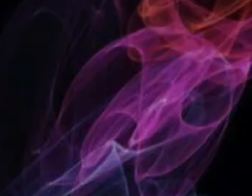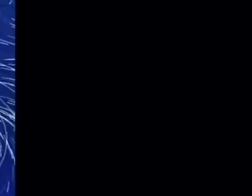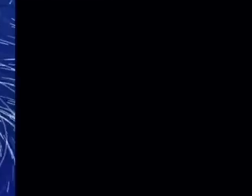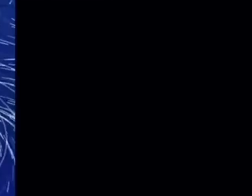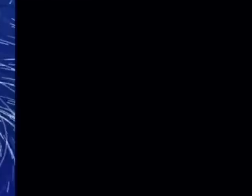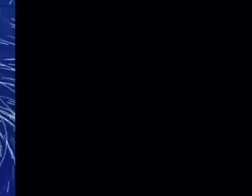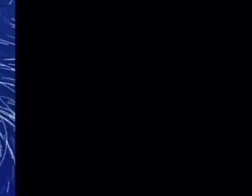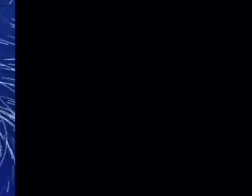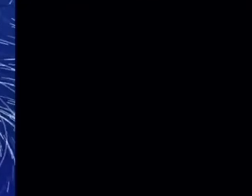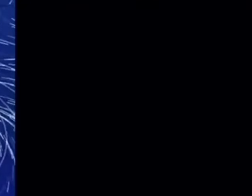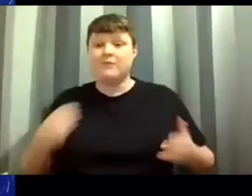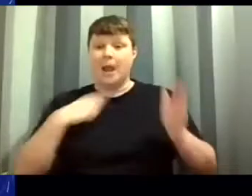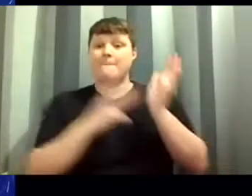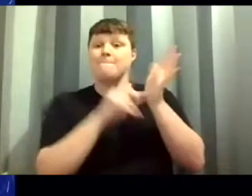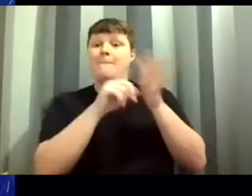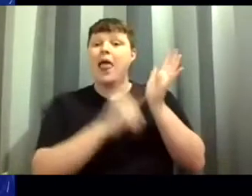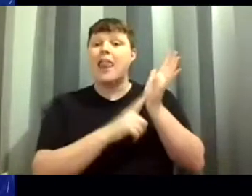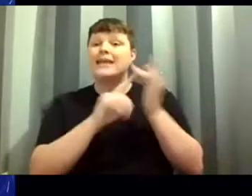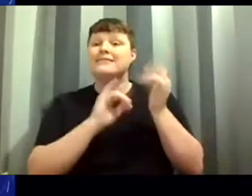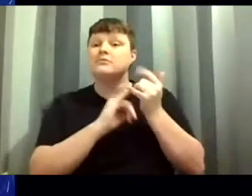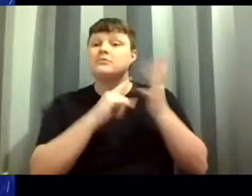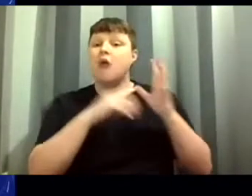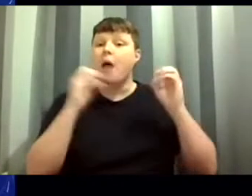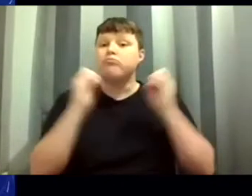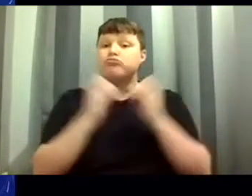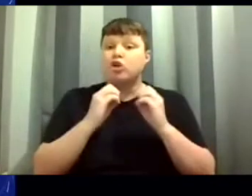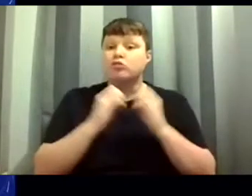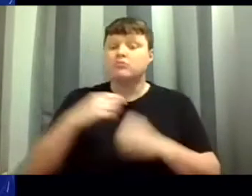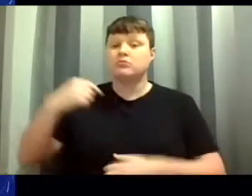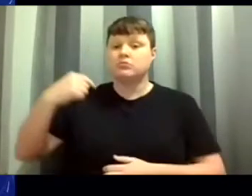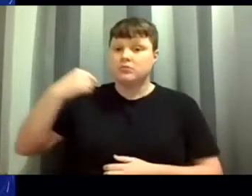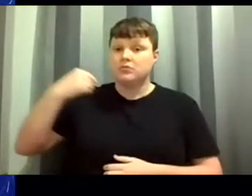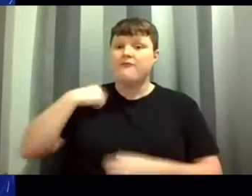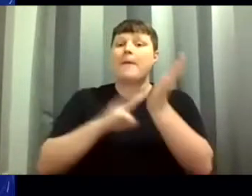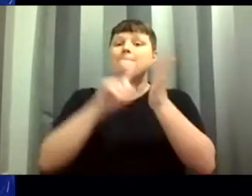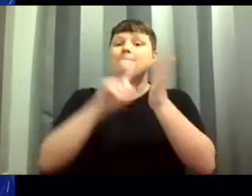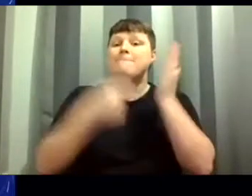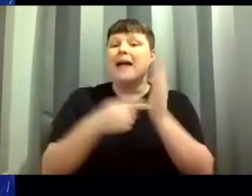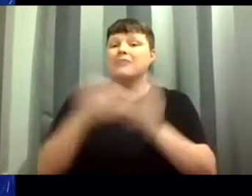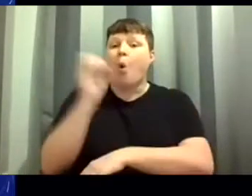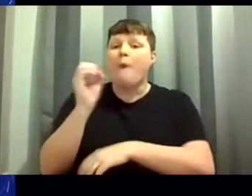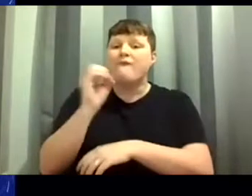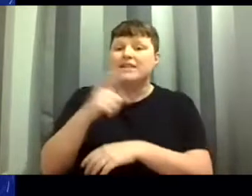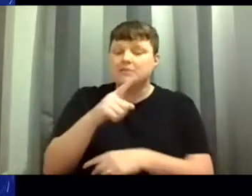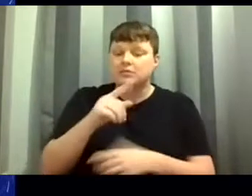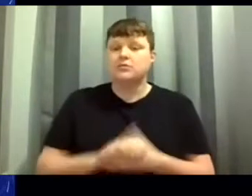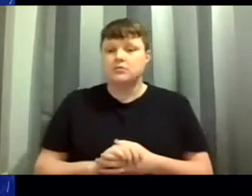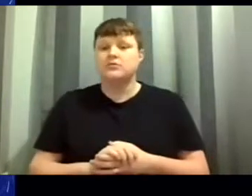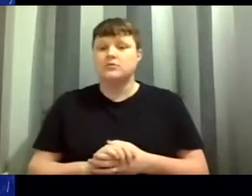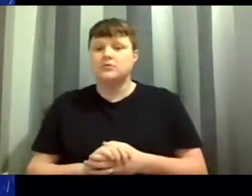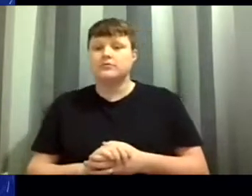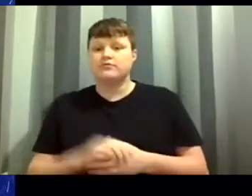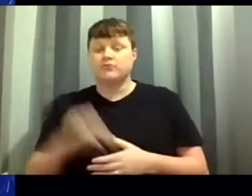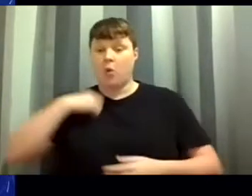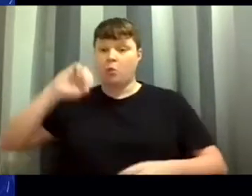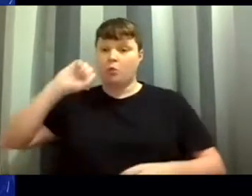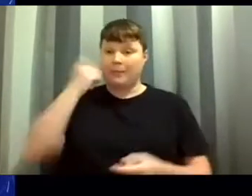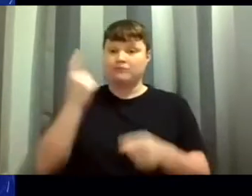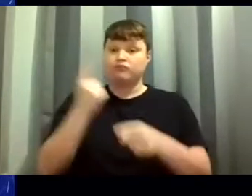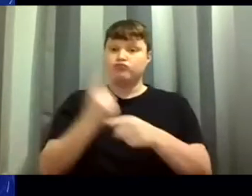my name's melissa brooks from the met office i'm a senior scientist in the global atmosphere model development team so i'll be talking about developing global models and myself